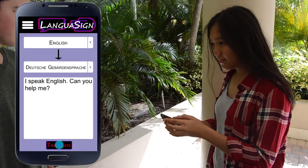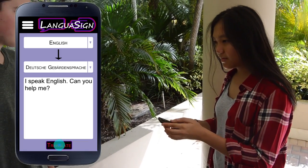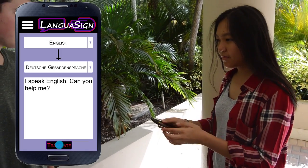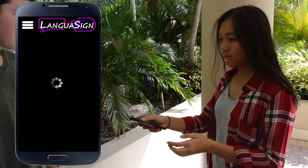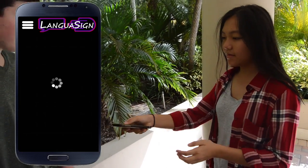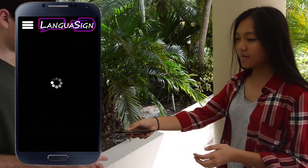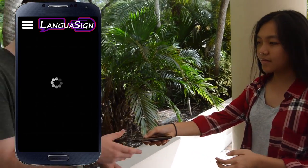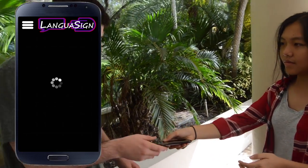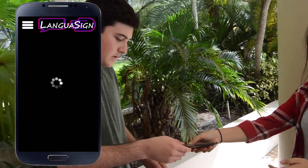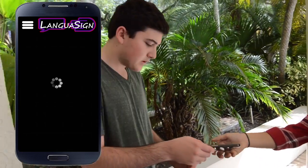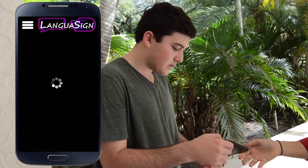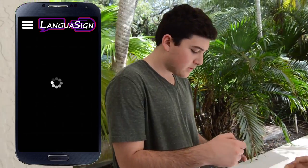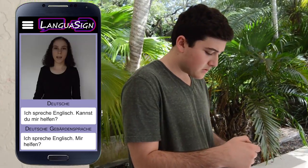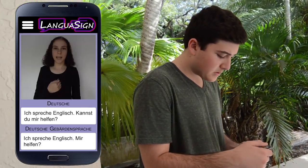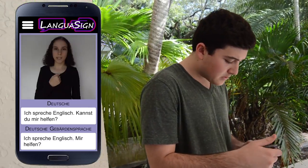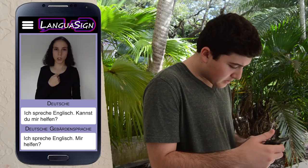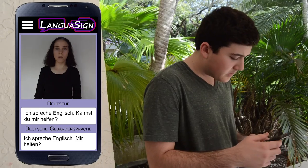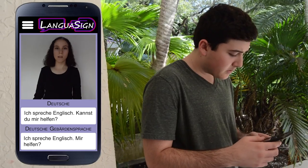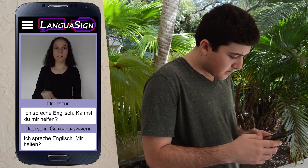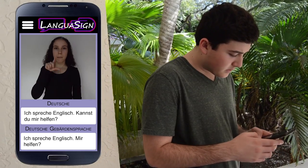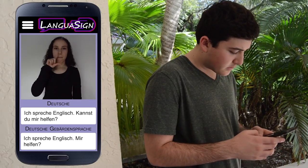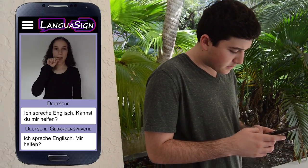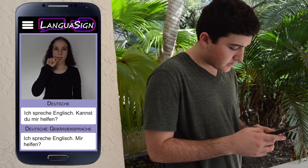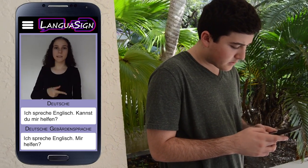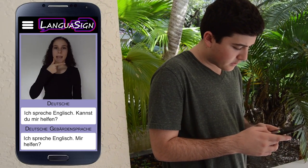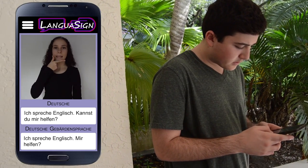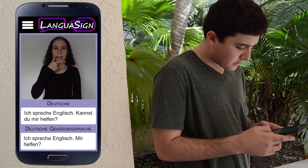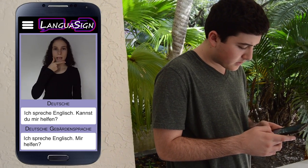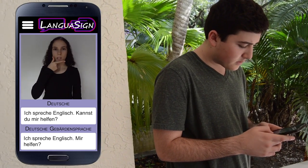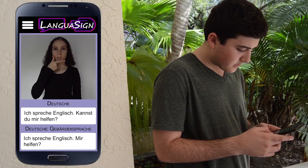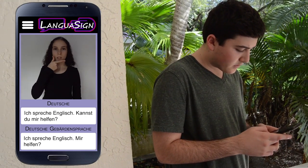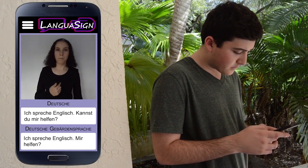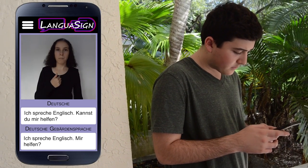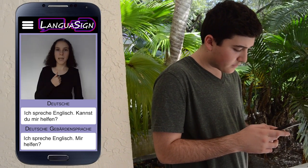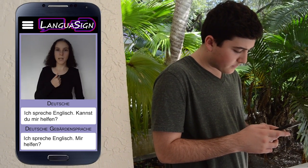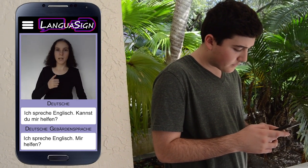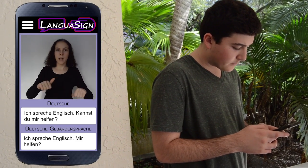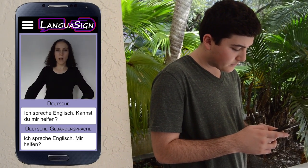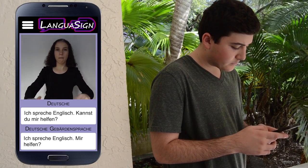is translated to the deaf user's written language and pictures or videos of their sign language.